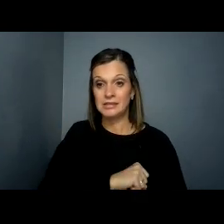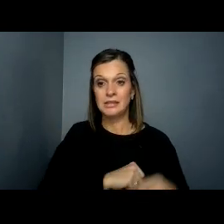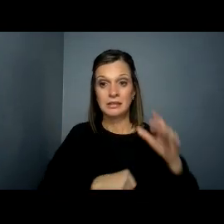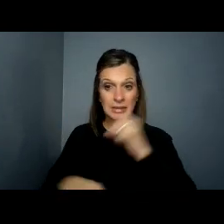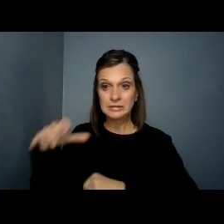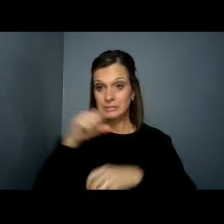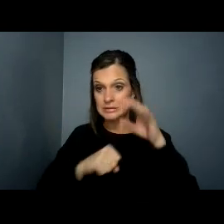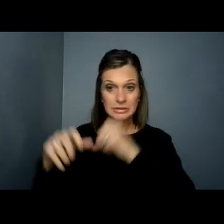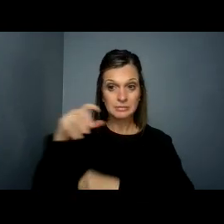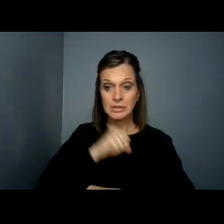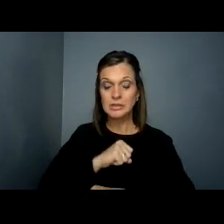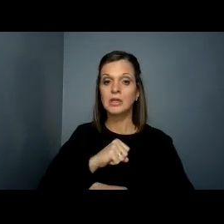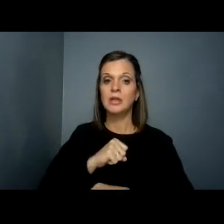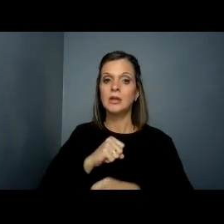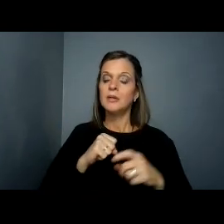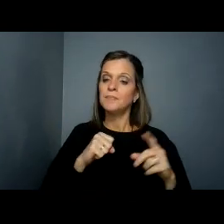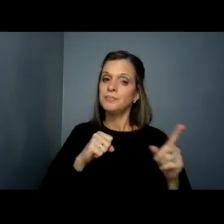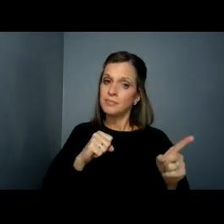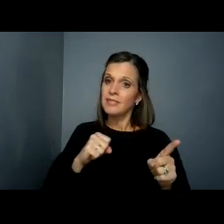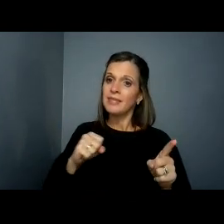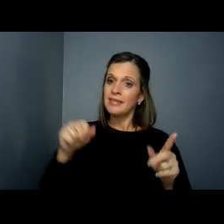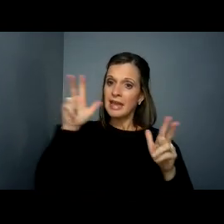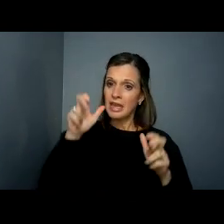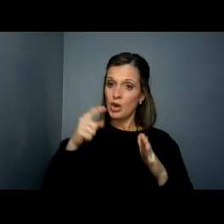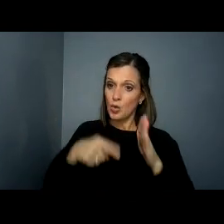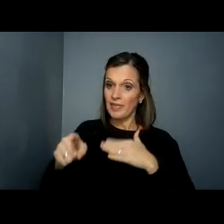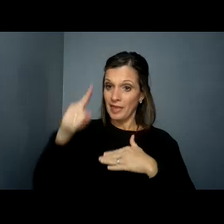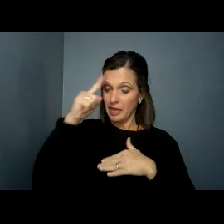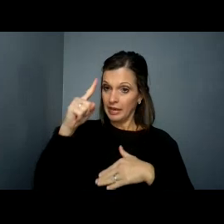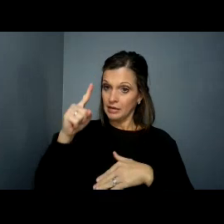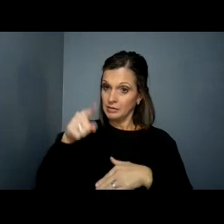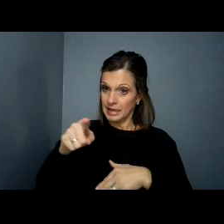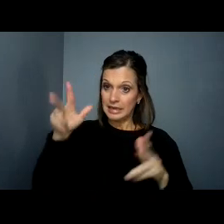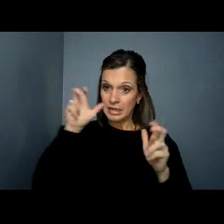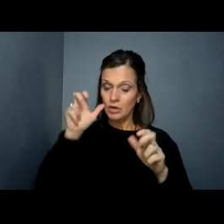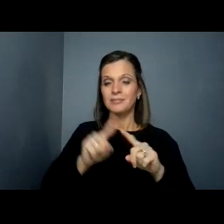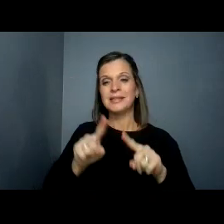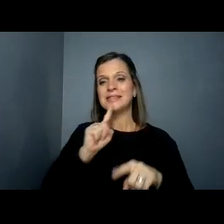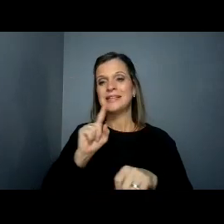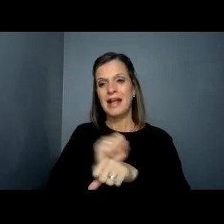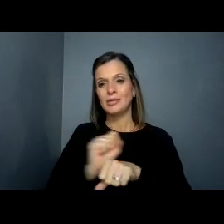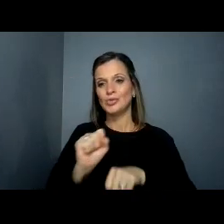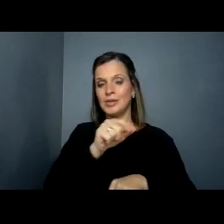they just hear what they think they hear. But actually it's just a it's just them